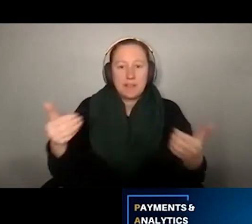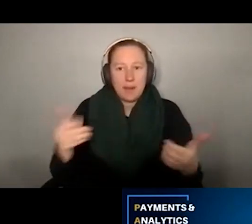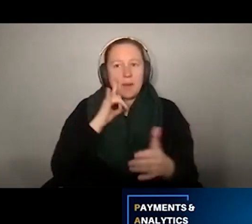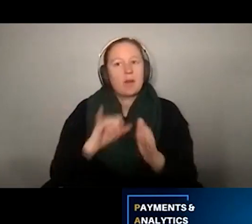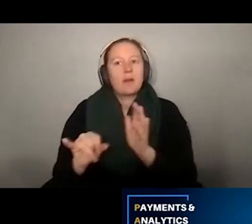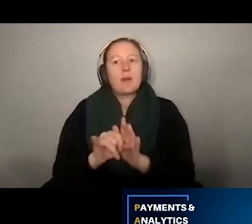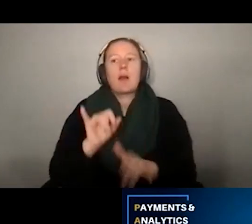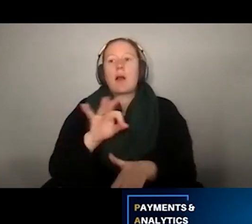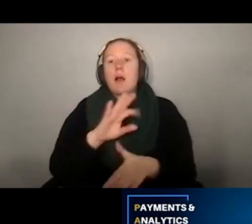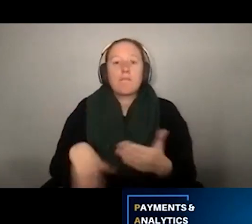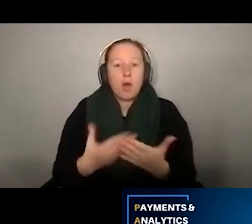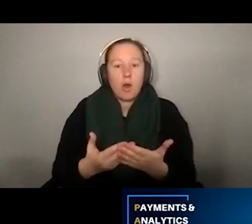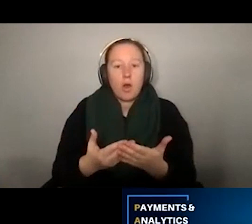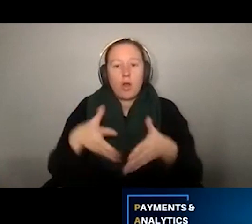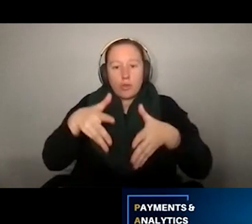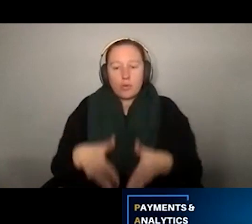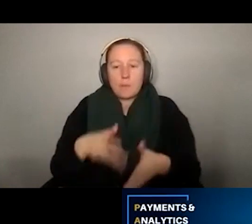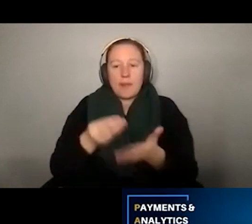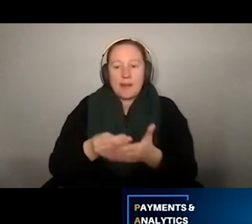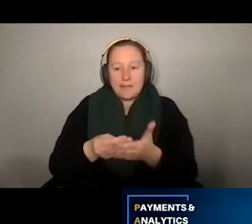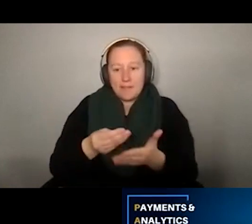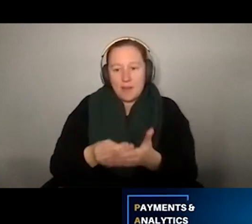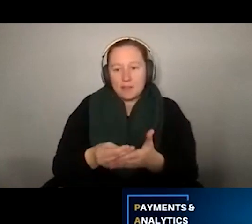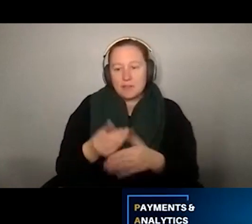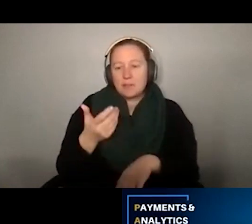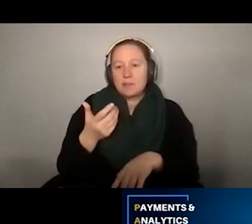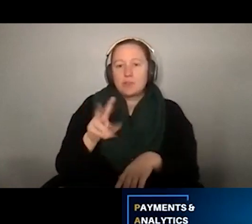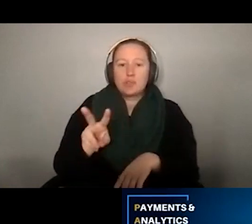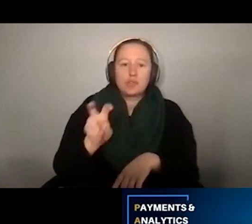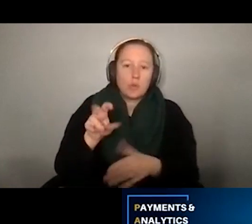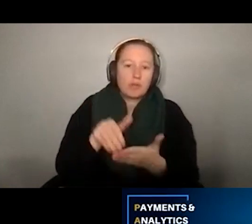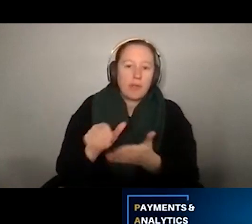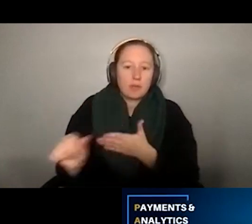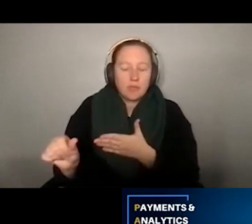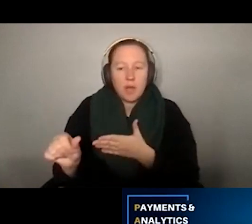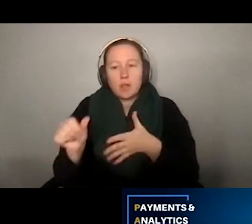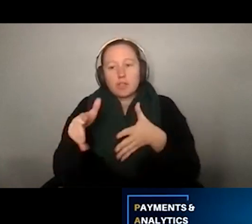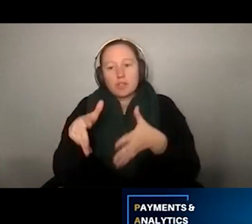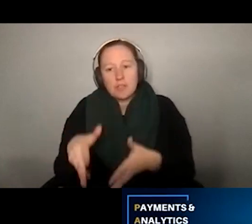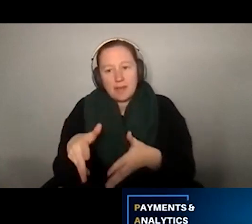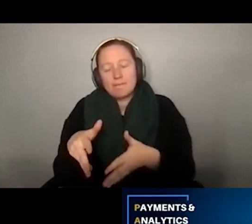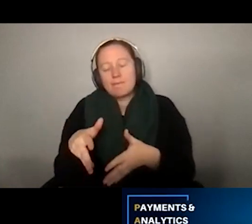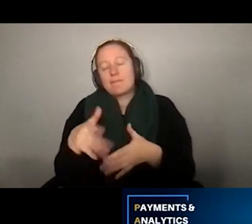all of the remaining funds available. Say you had $200,000 remaining available,